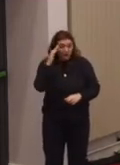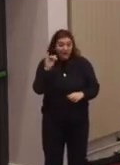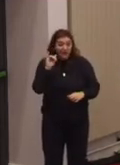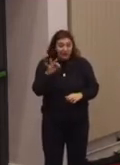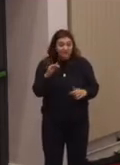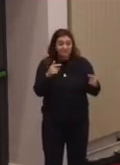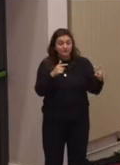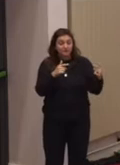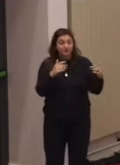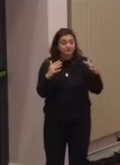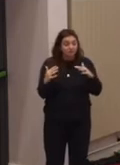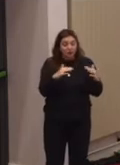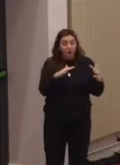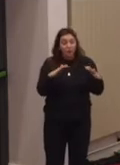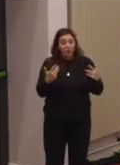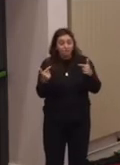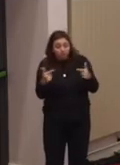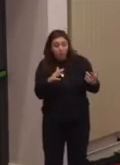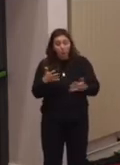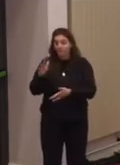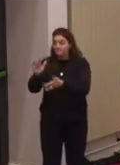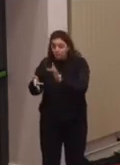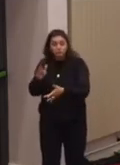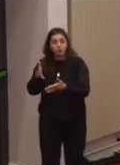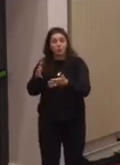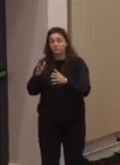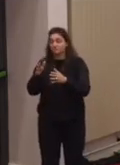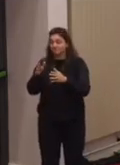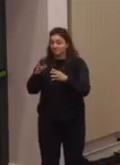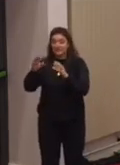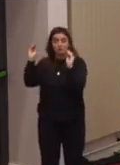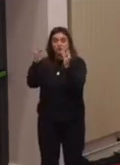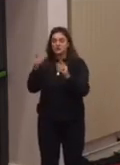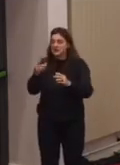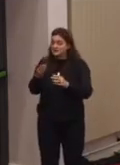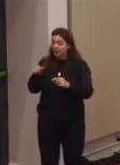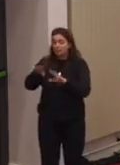be left behind when communities flee, left behind by their families and communities.